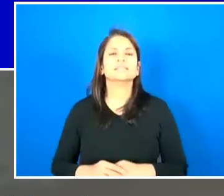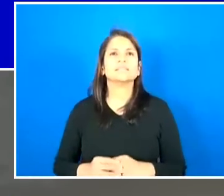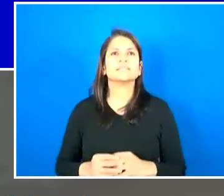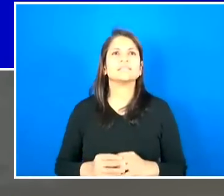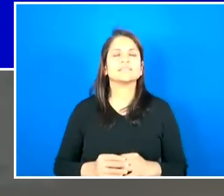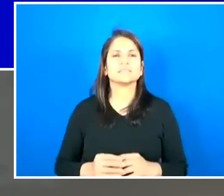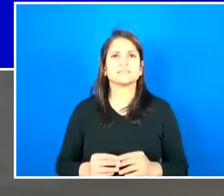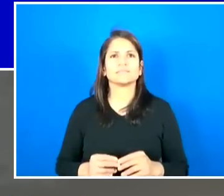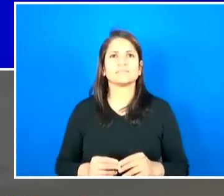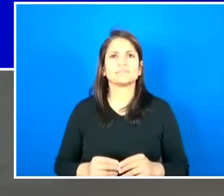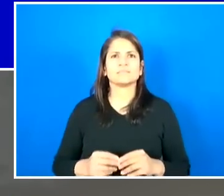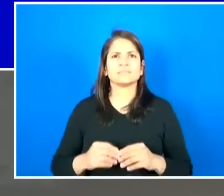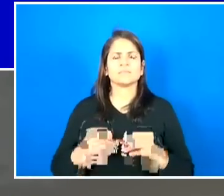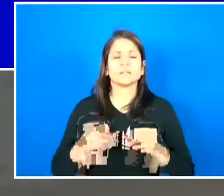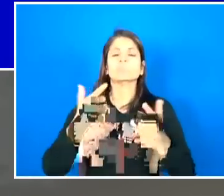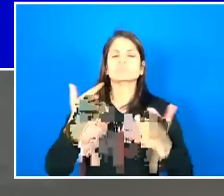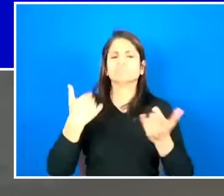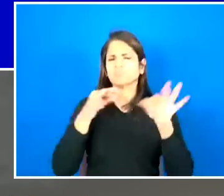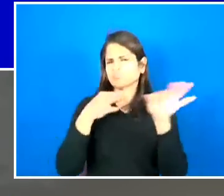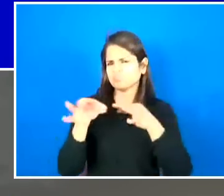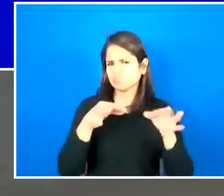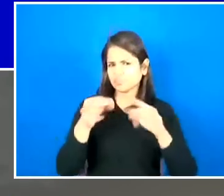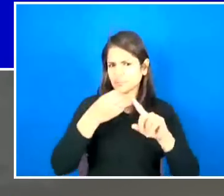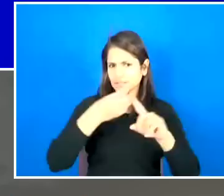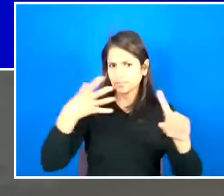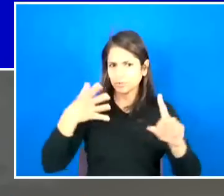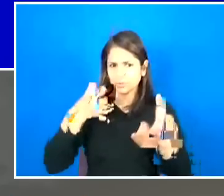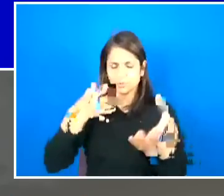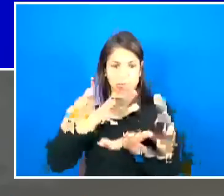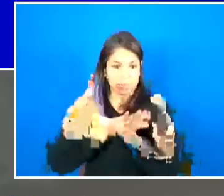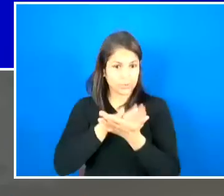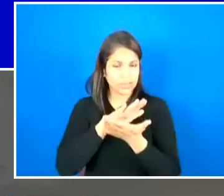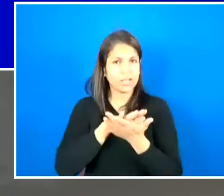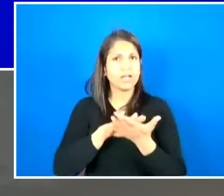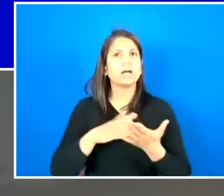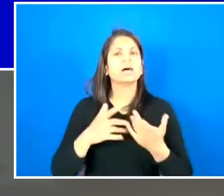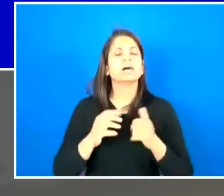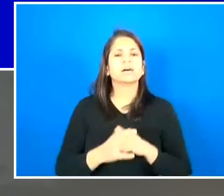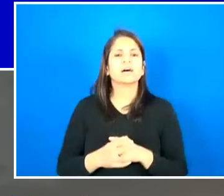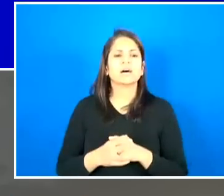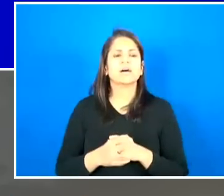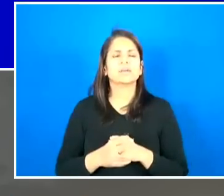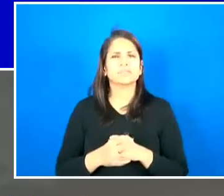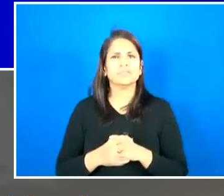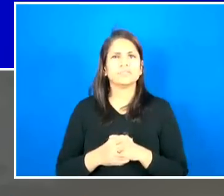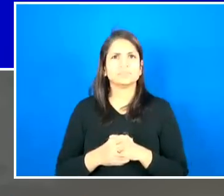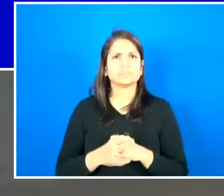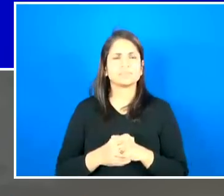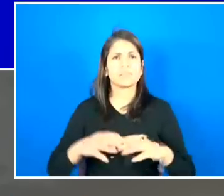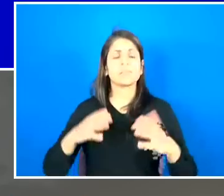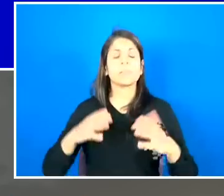SCHOLOS, A B IG QUESTION HAS COME UP THROUGHOUT THE LAST FEW WEEKS, HOW COULD WE MAKE